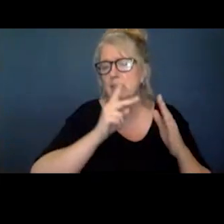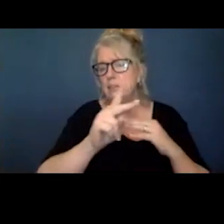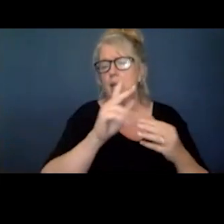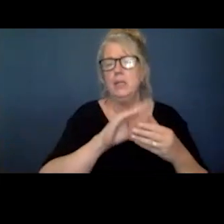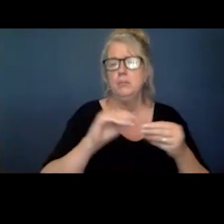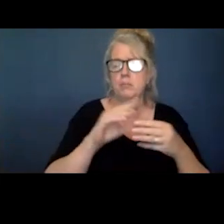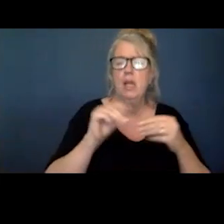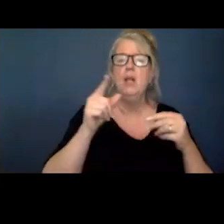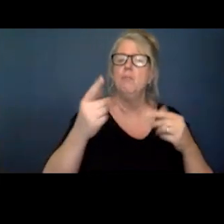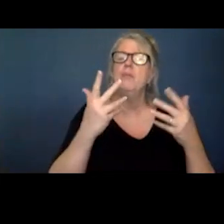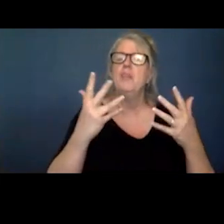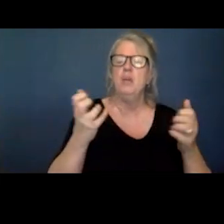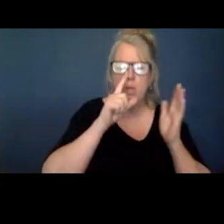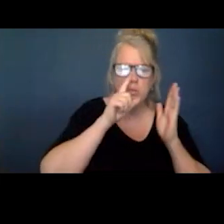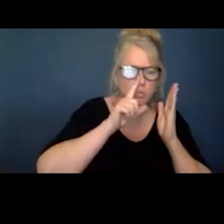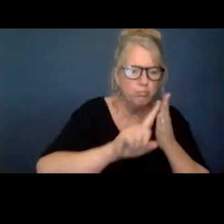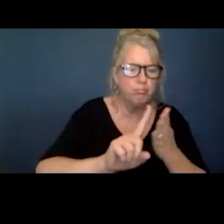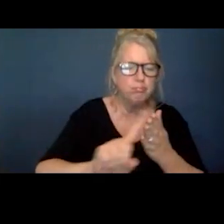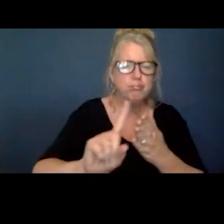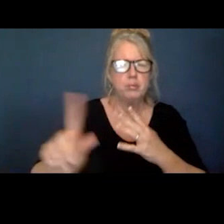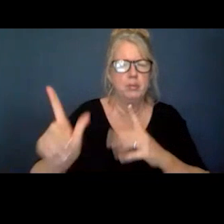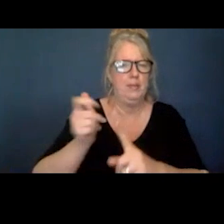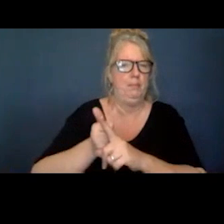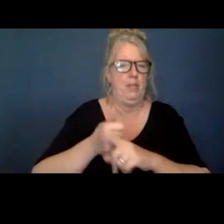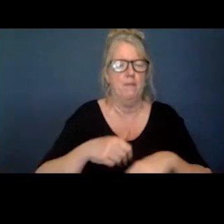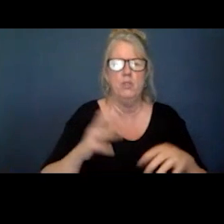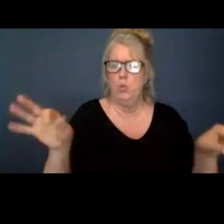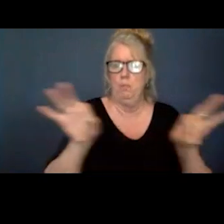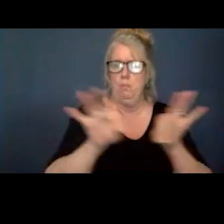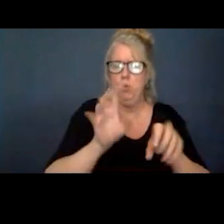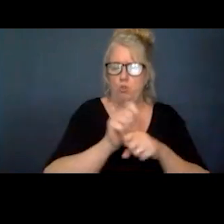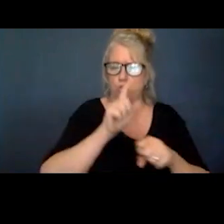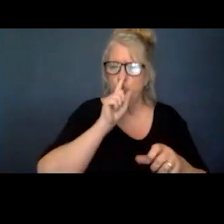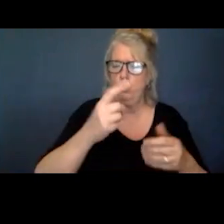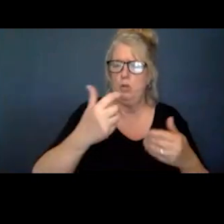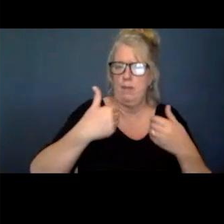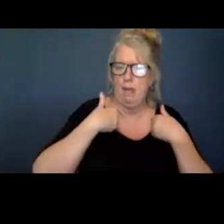going to want to do some digging themselves. Be sure to have a dedicated for partners or for